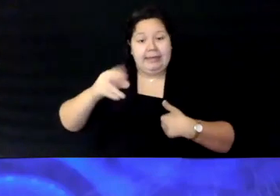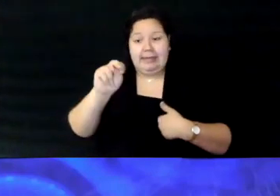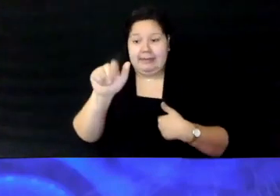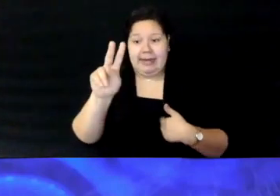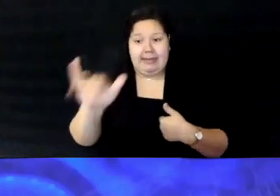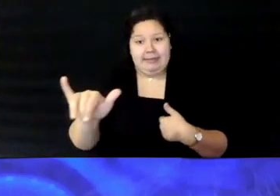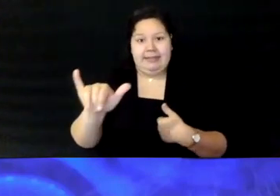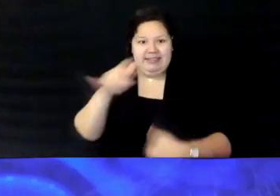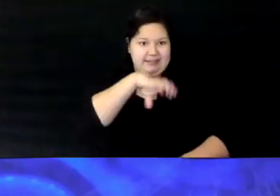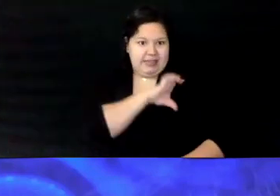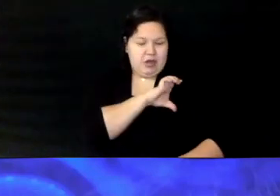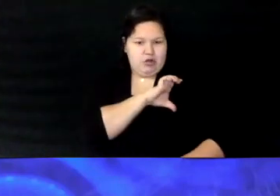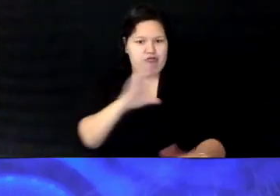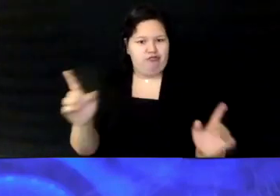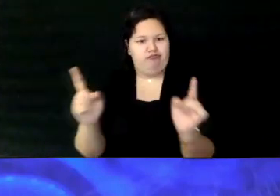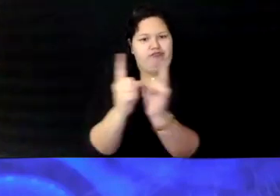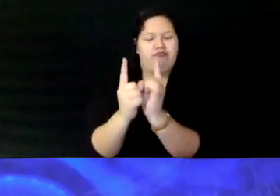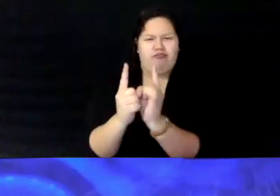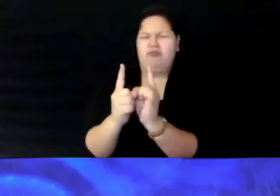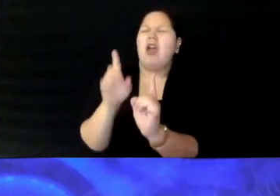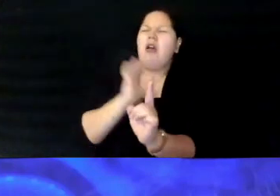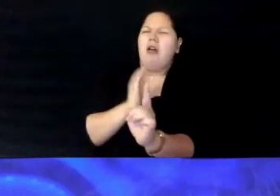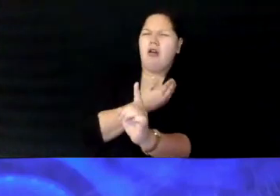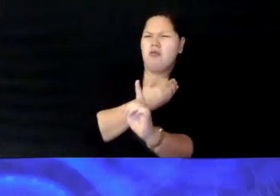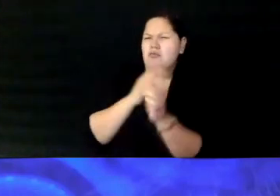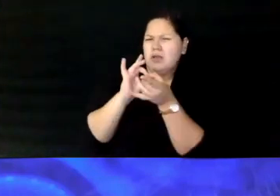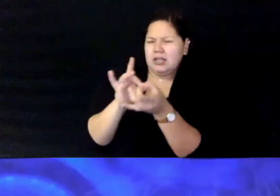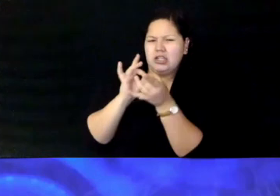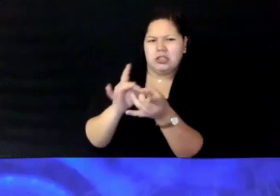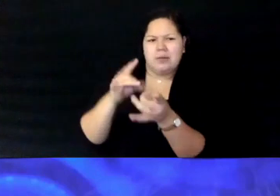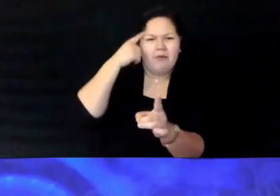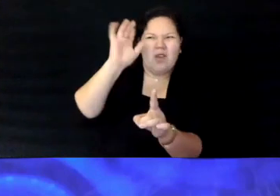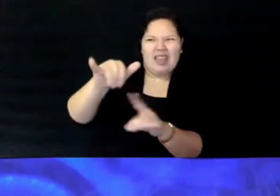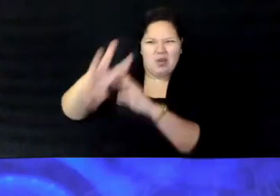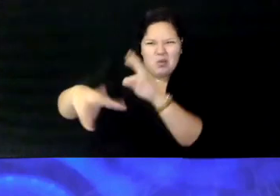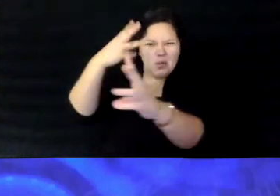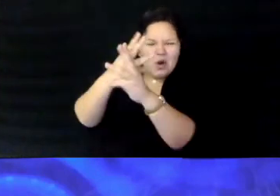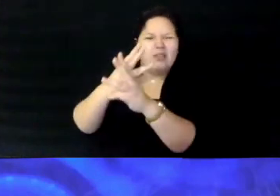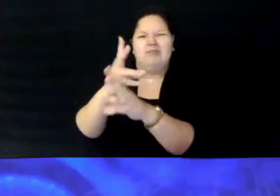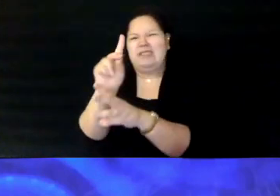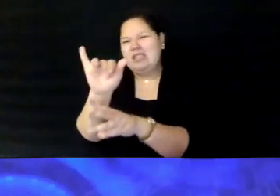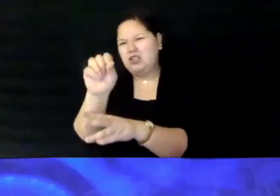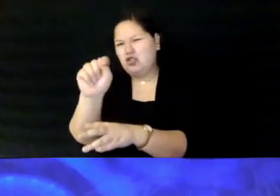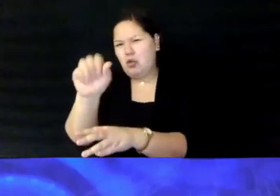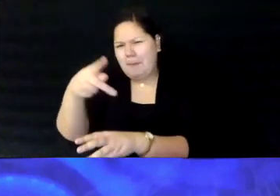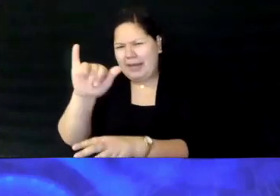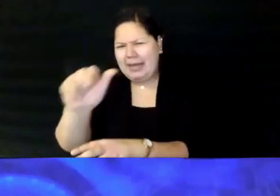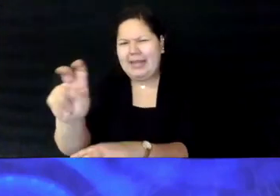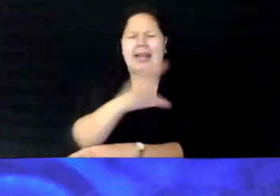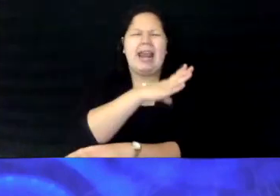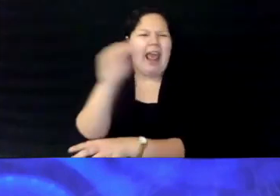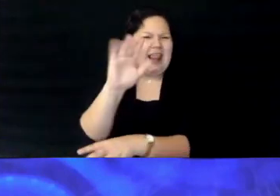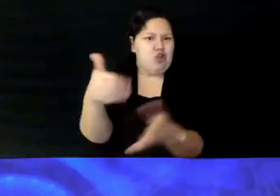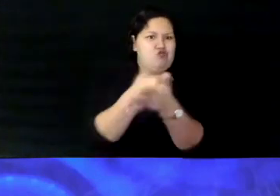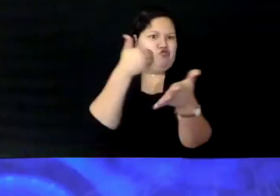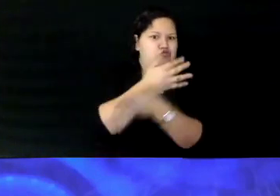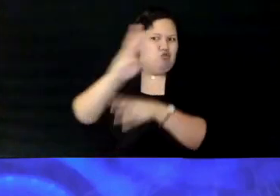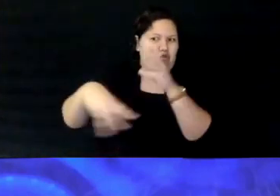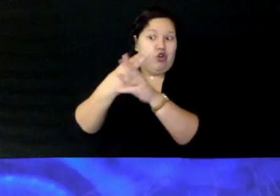and our relationship within the dystopian world and this new order world called GAEA, which is